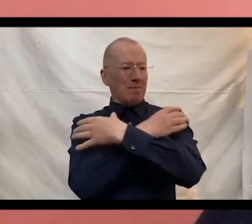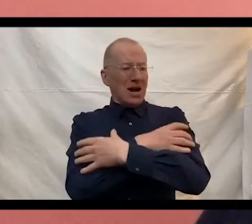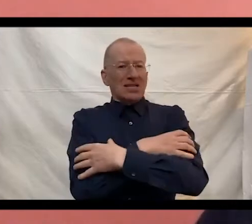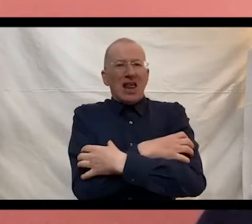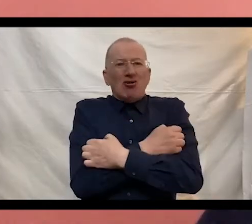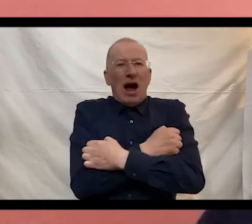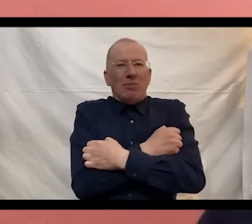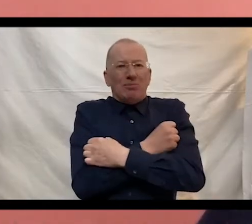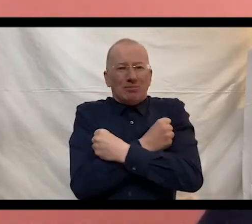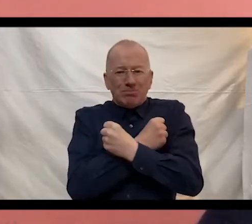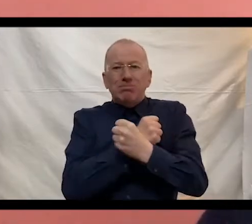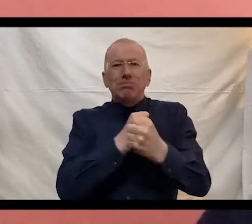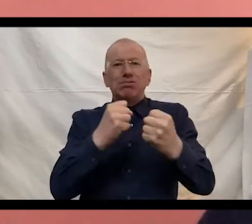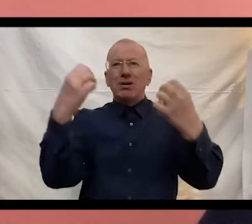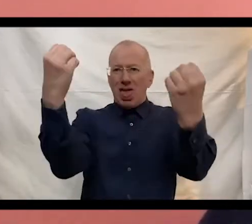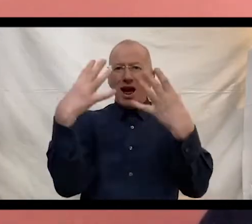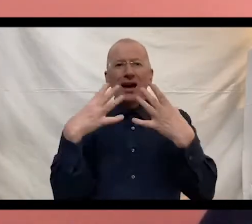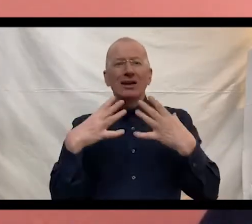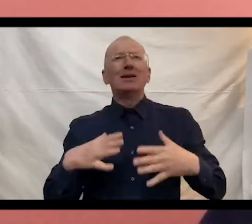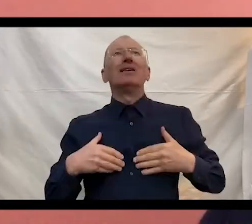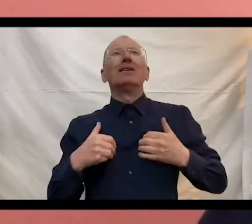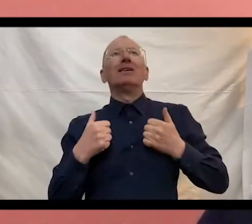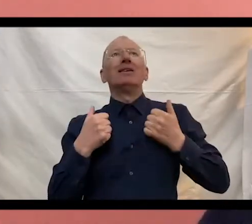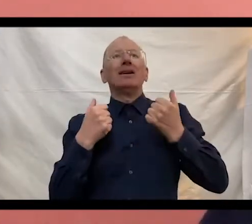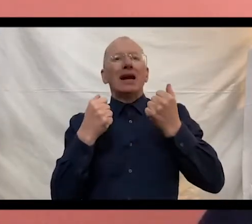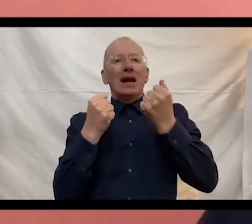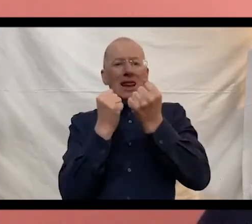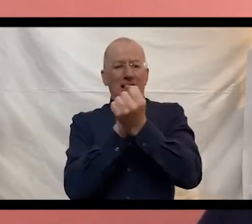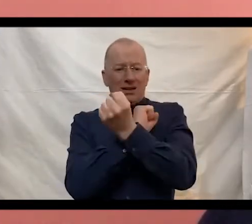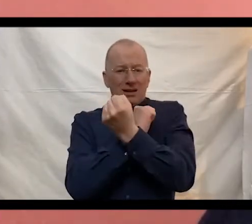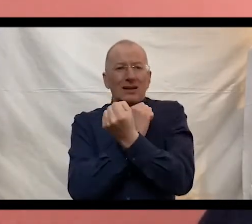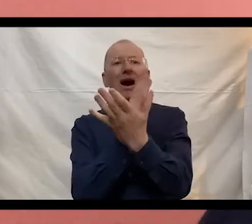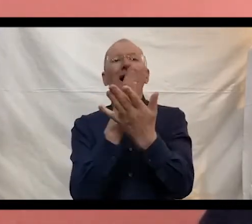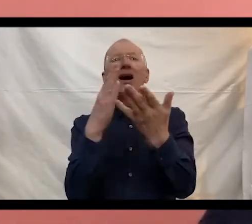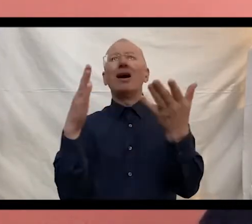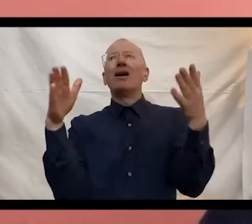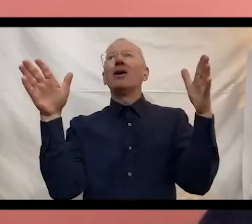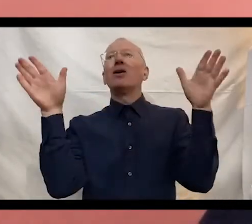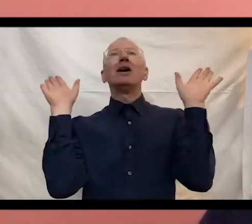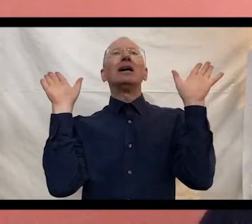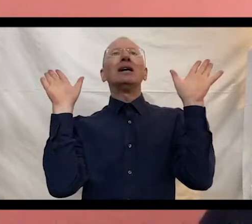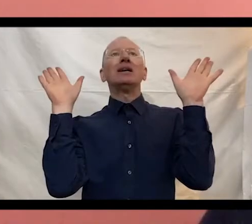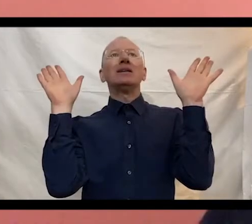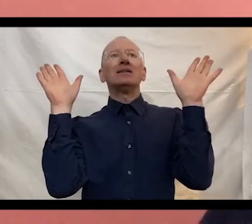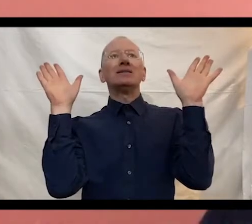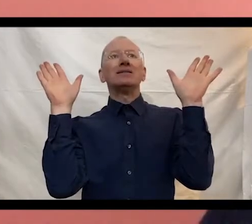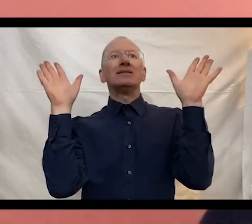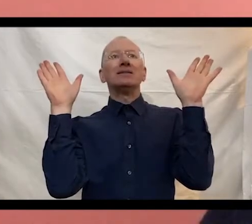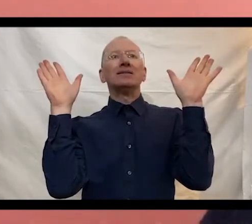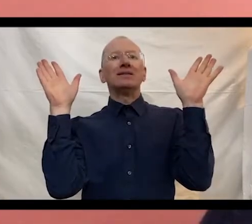Cramped muscles were replaced with wings that quivered in the healing light.